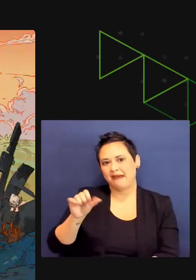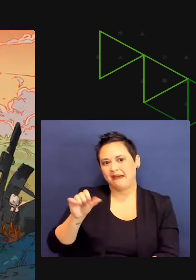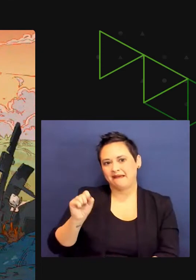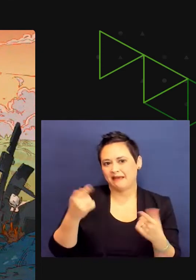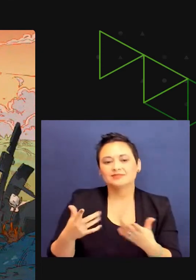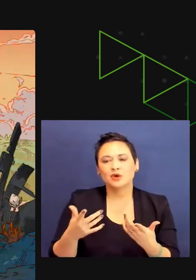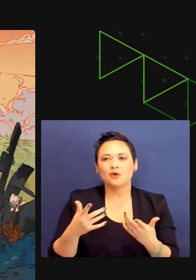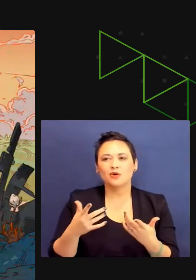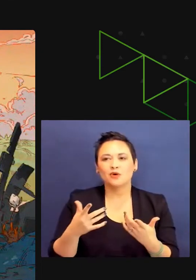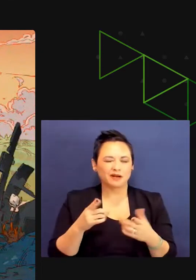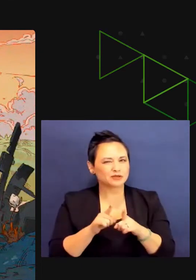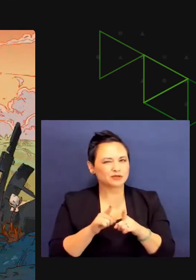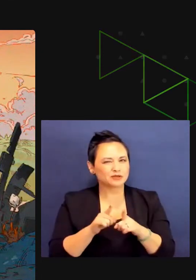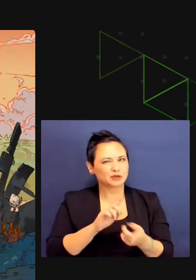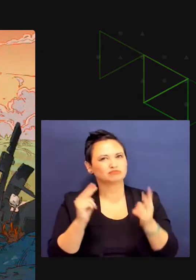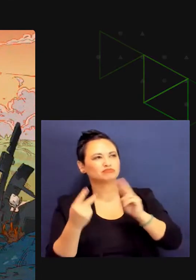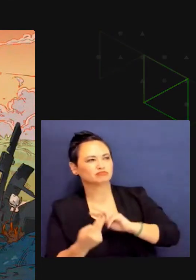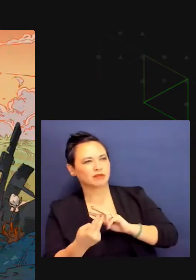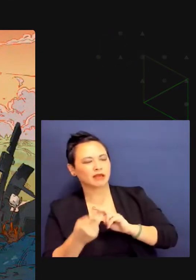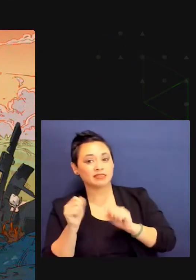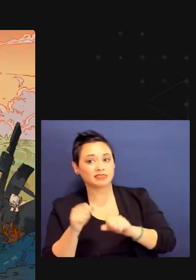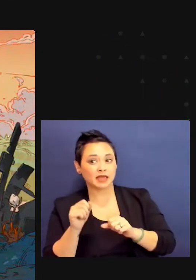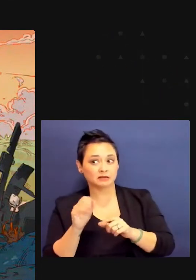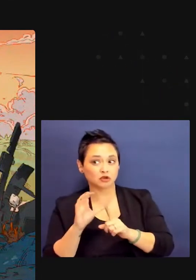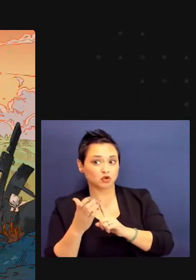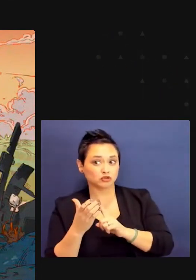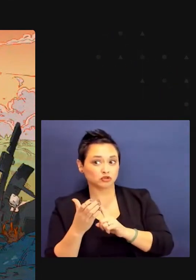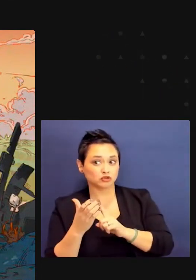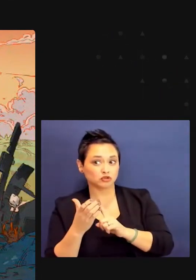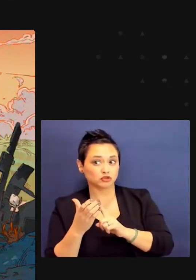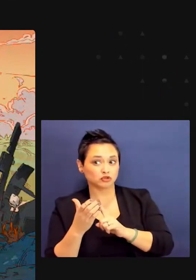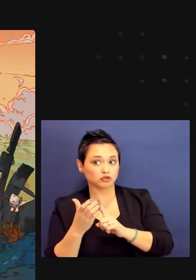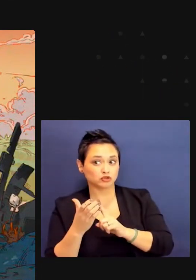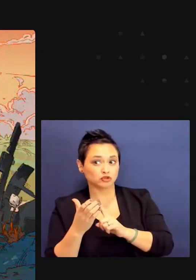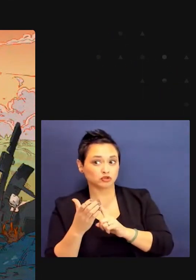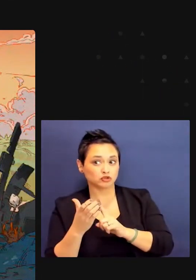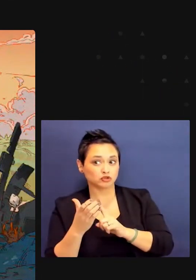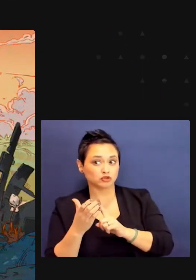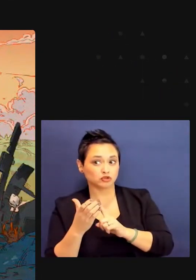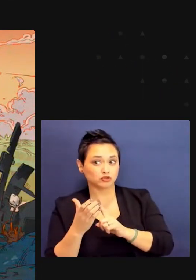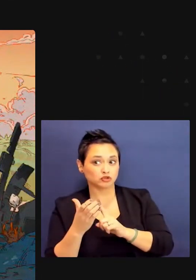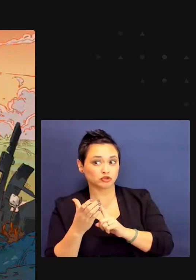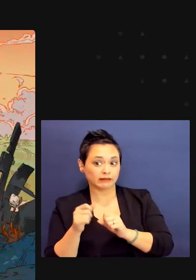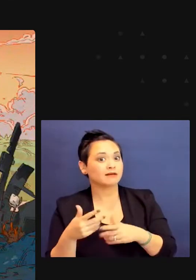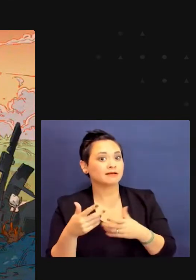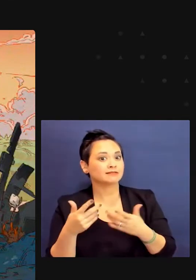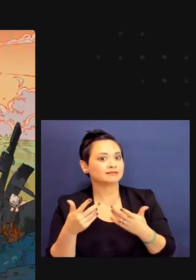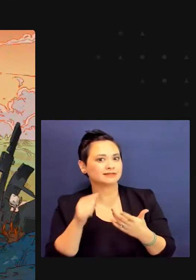You know, are they additive to the culture that we want to have here in Xbox Game Studios and the one that we want to build?